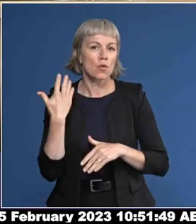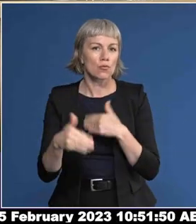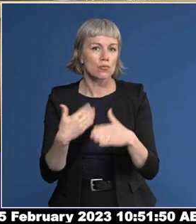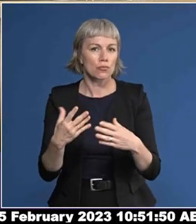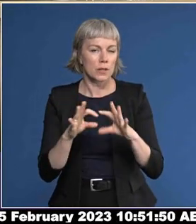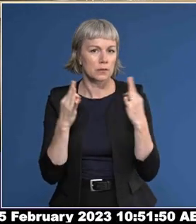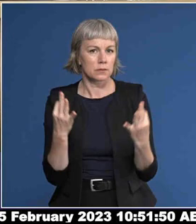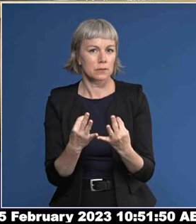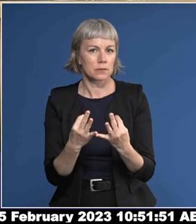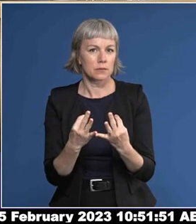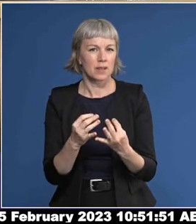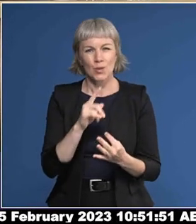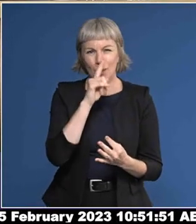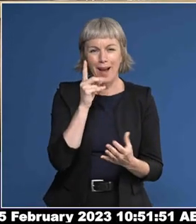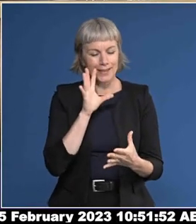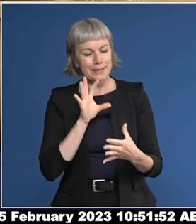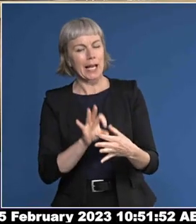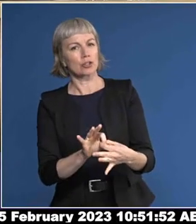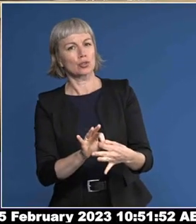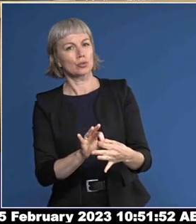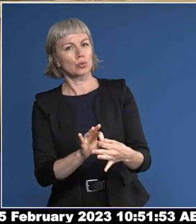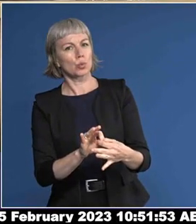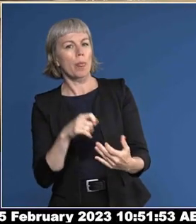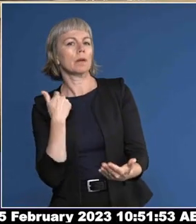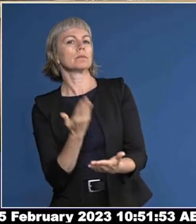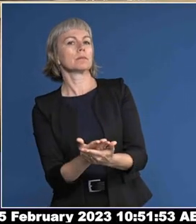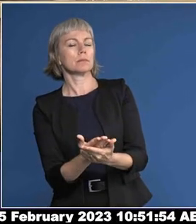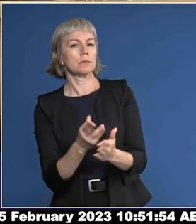I would suggest that there is sufficient funding to do the mandatory training and the